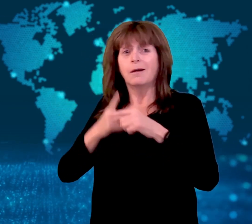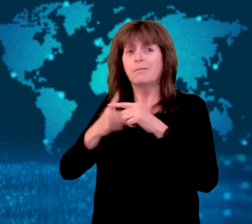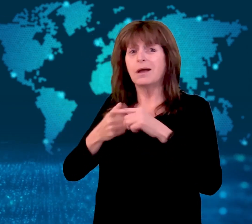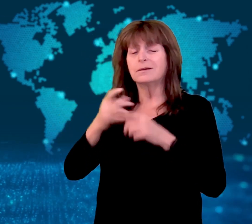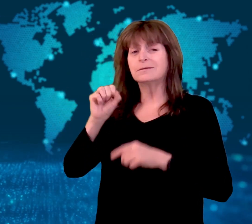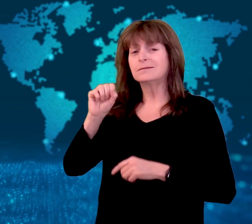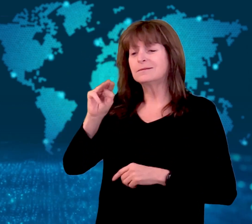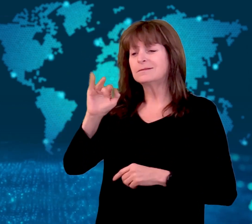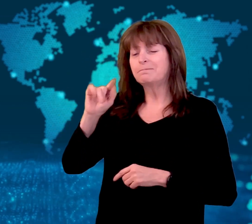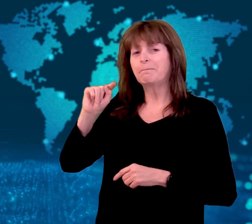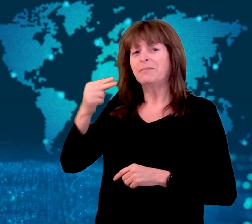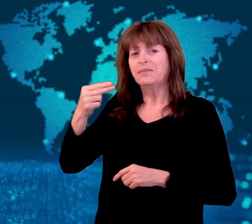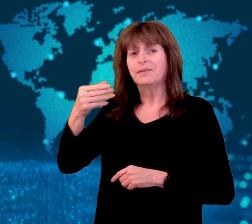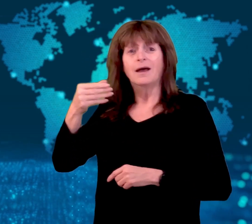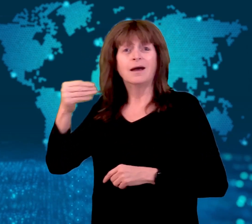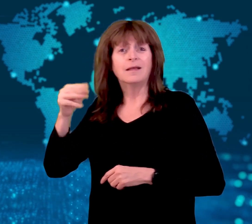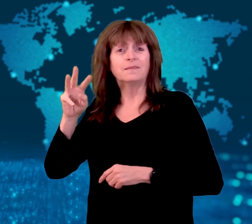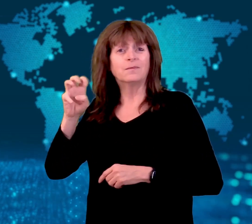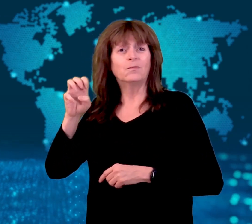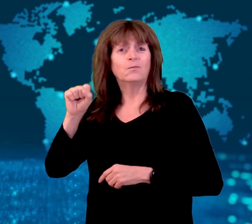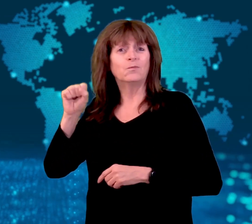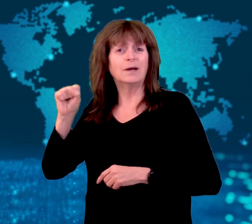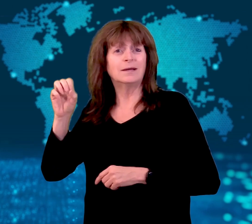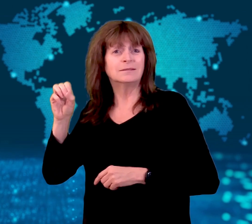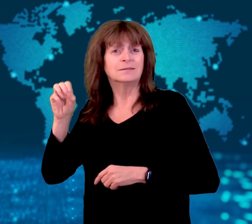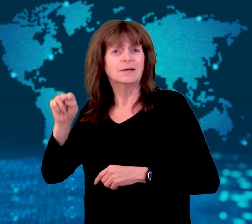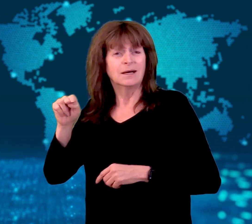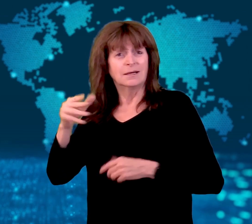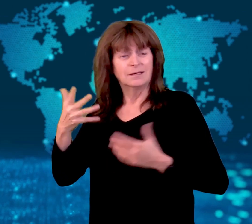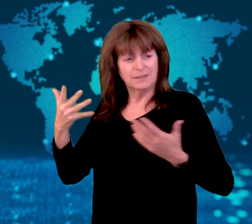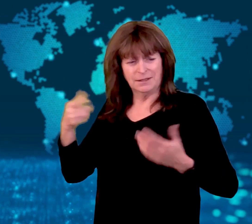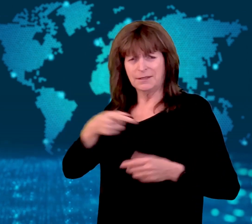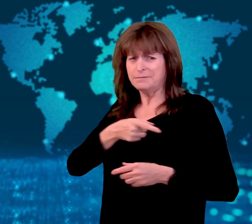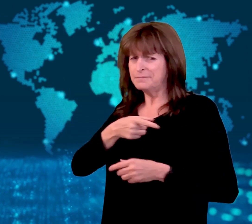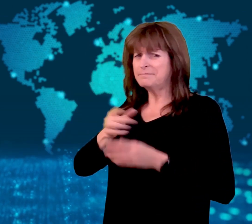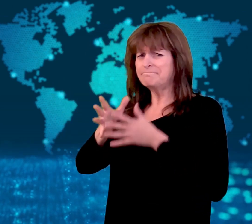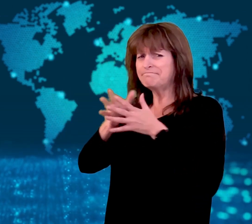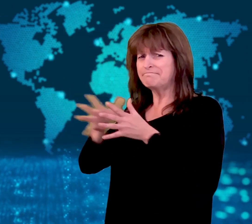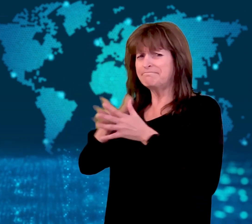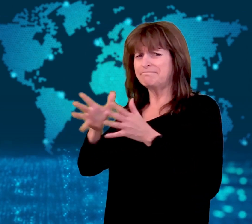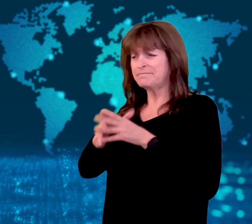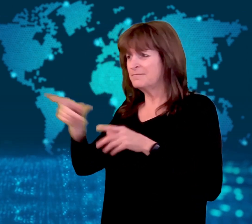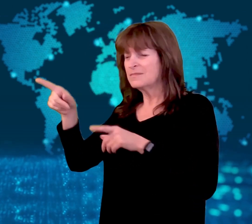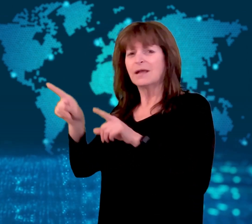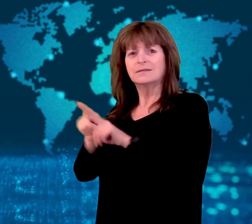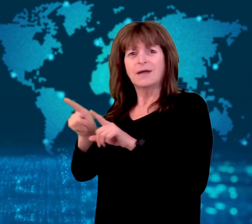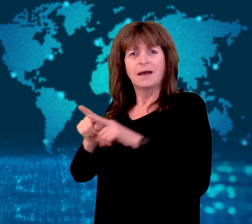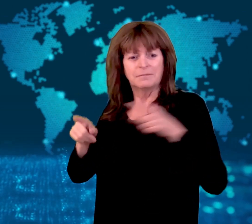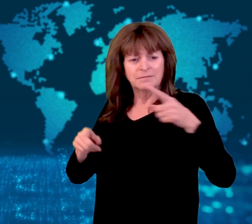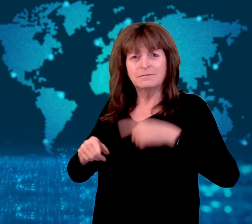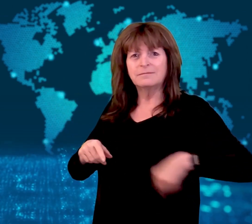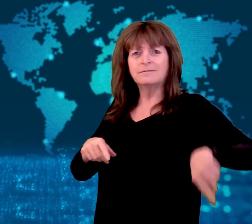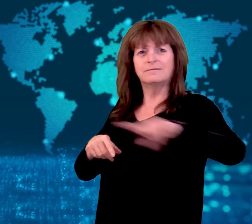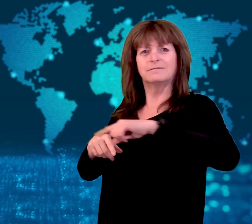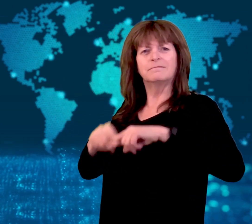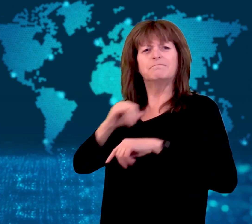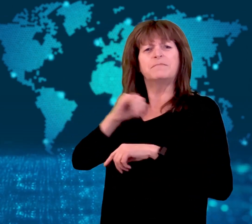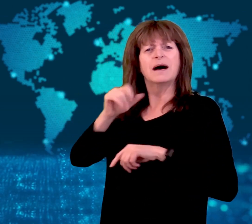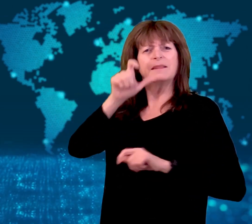Beretta, Colt, Glock, Ruger, and Smith & Wesson -